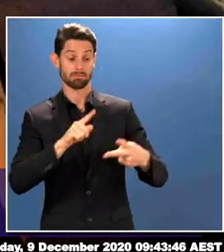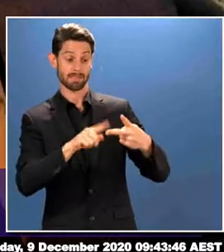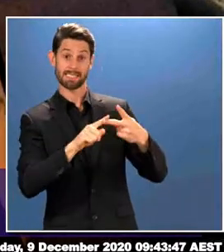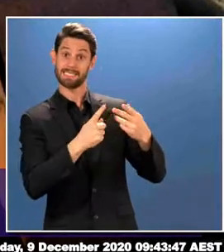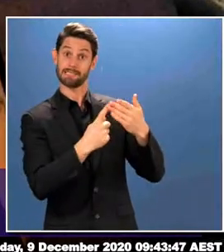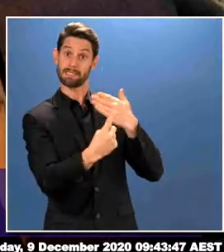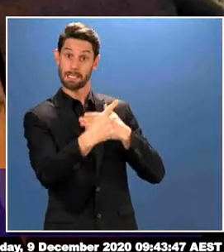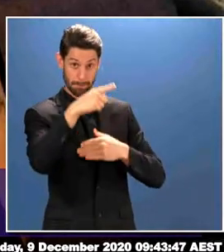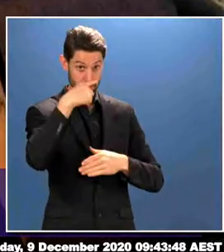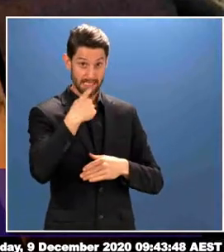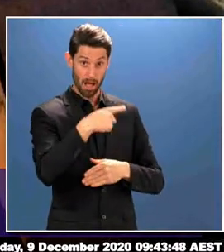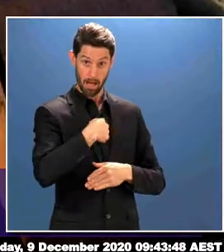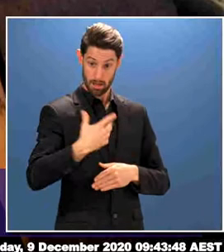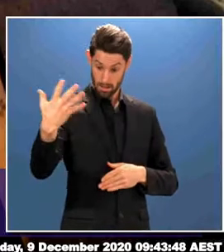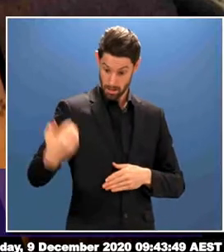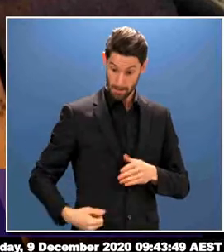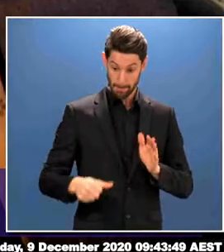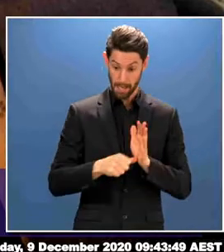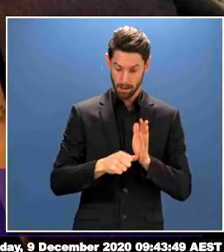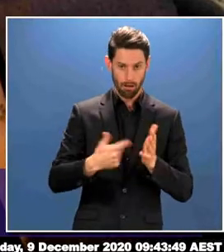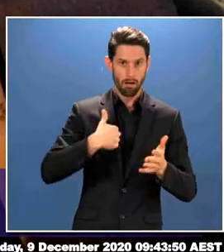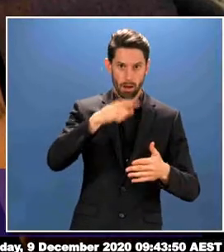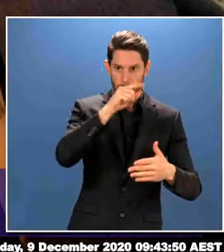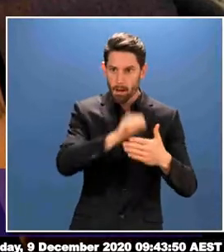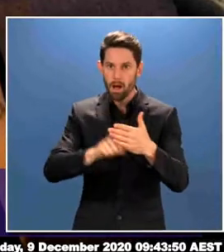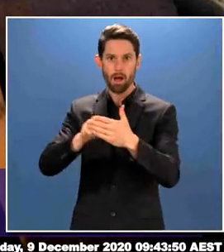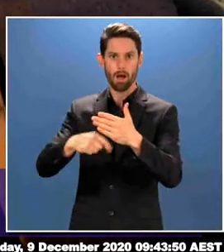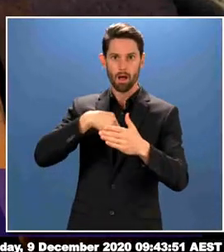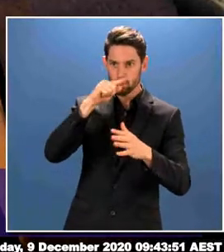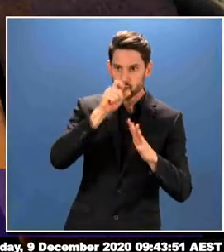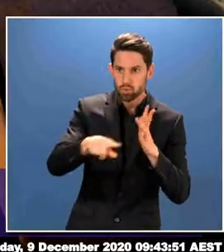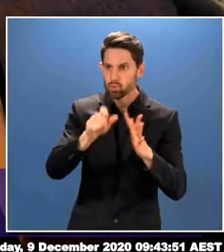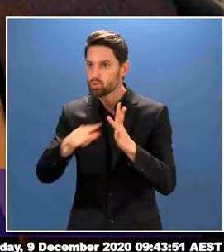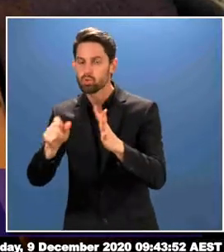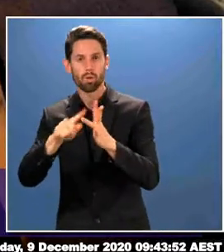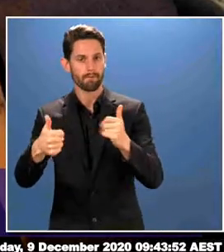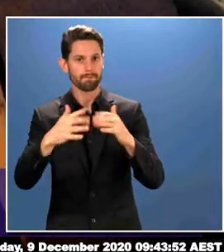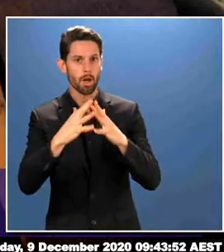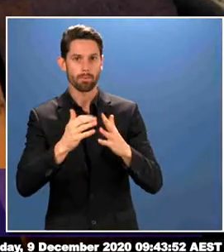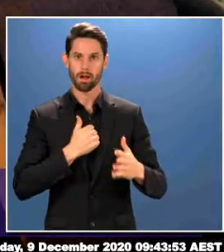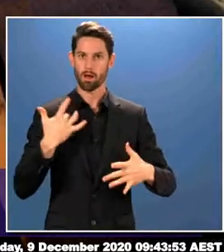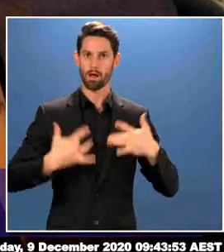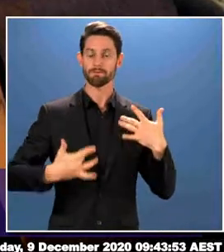enables them to make life choices, which might be